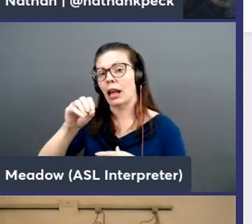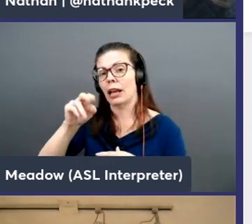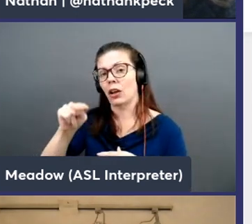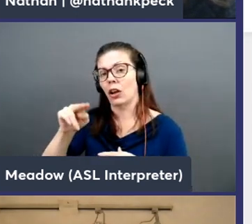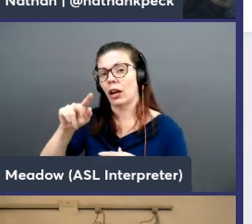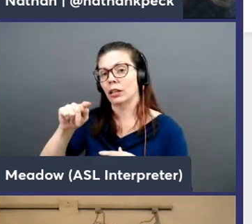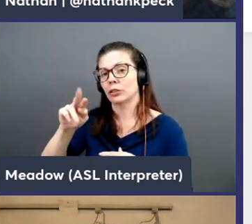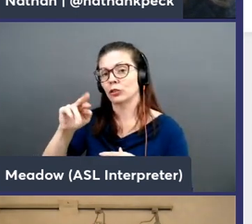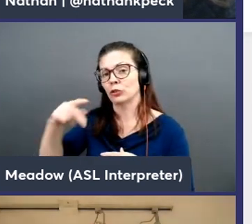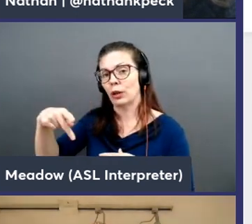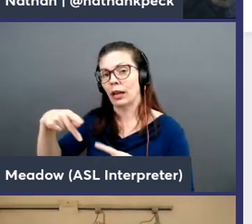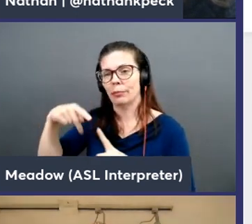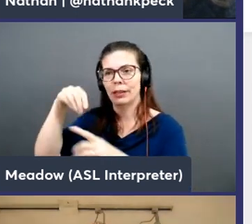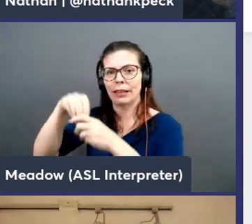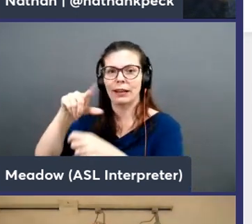in a lab in Maryland,